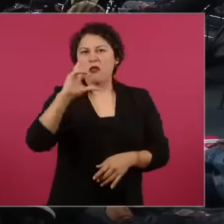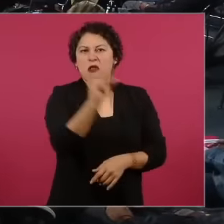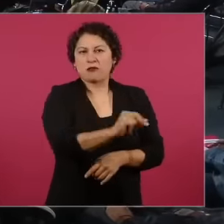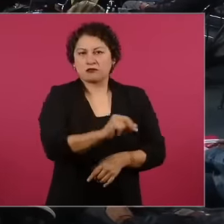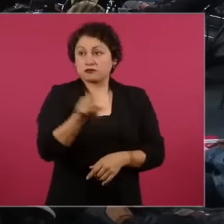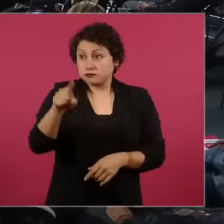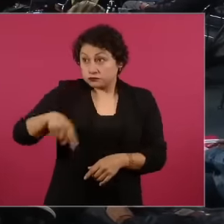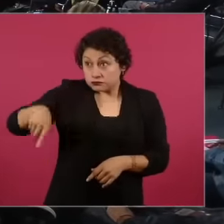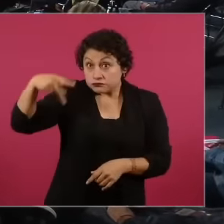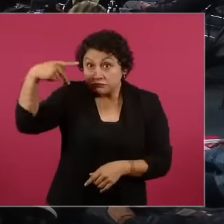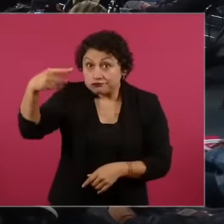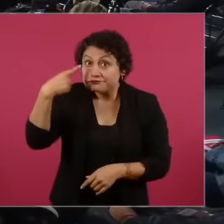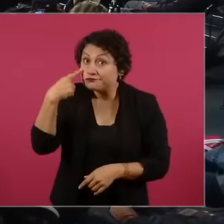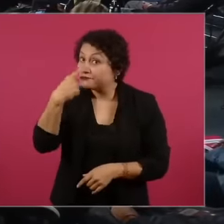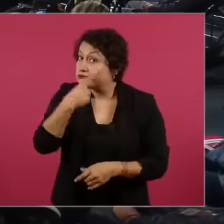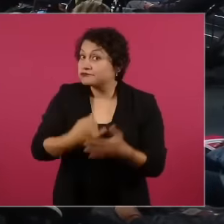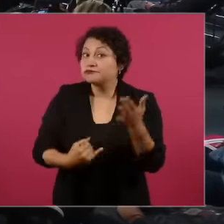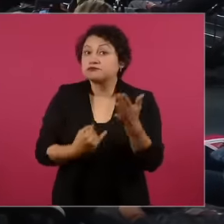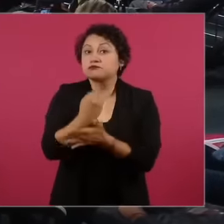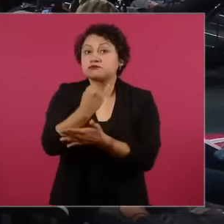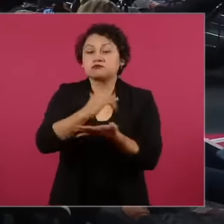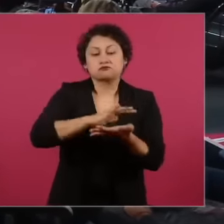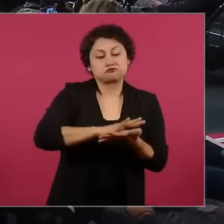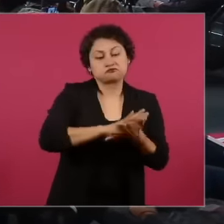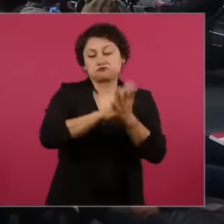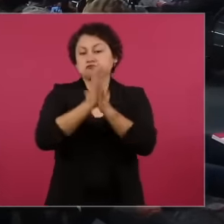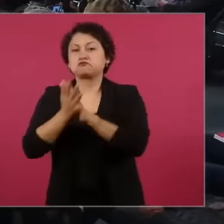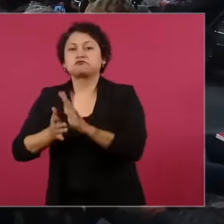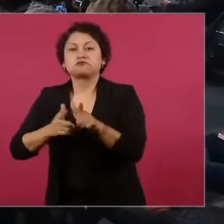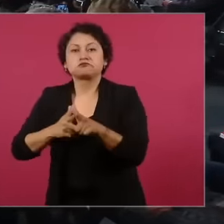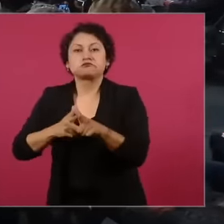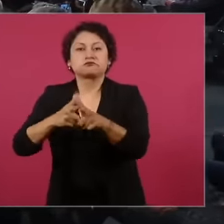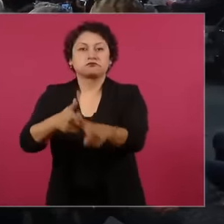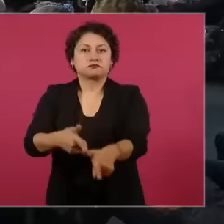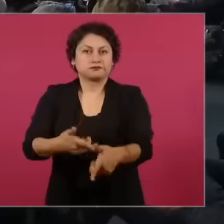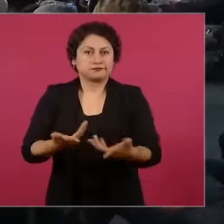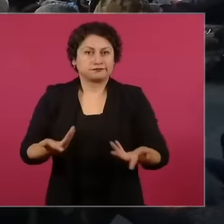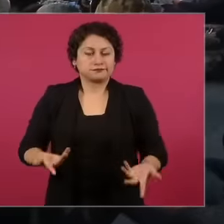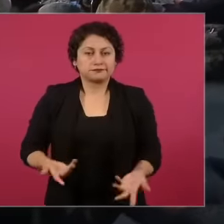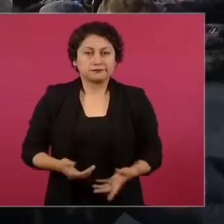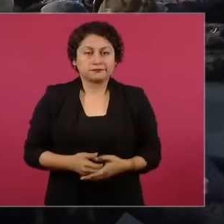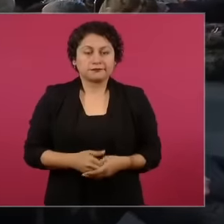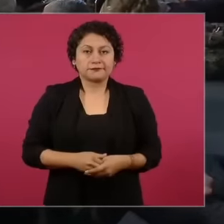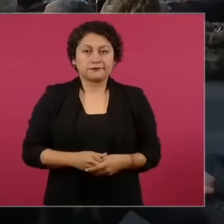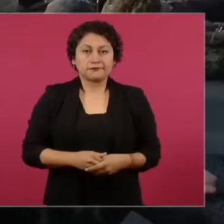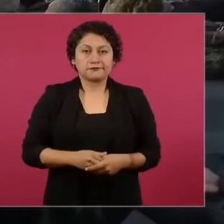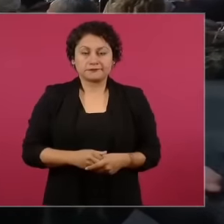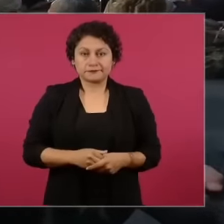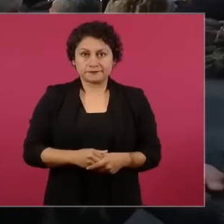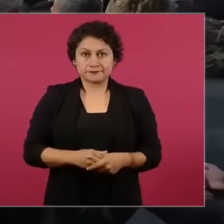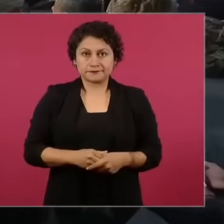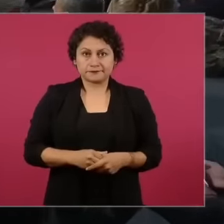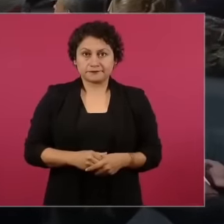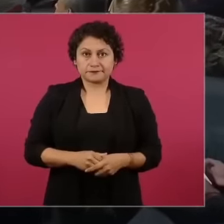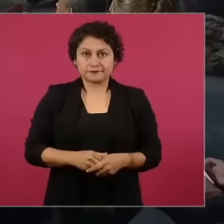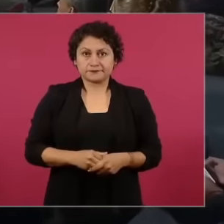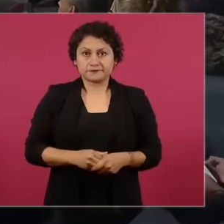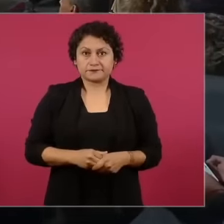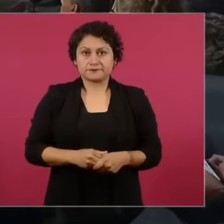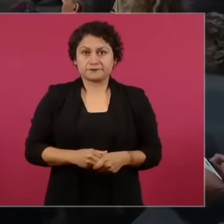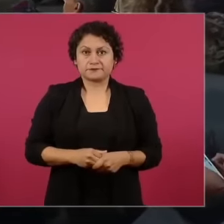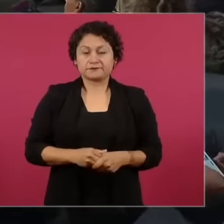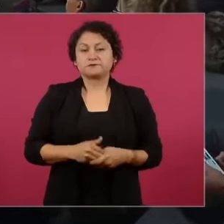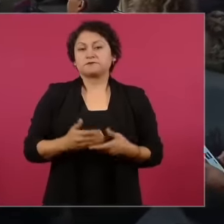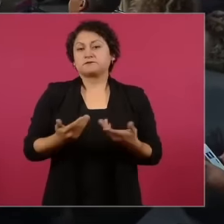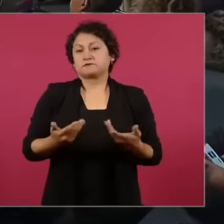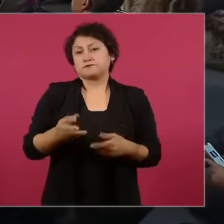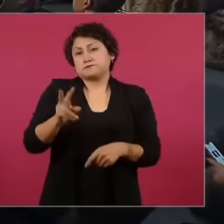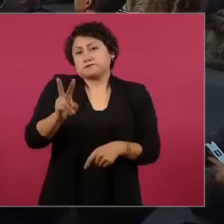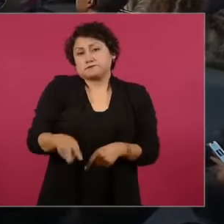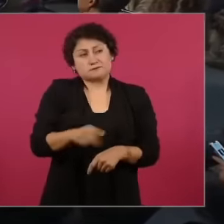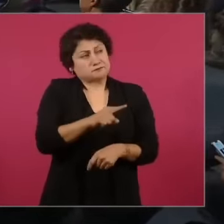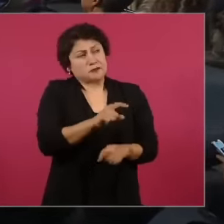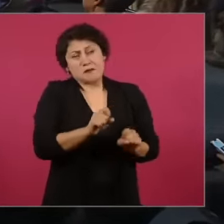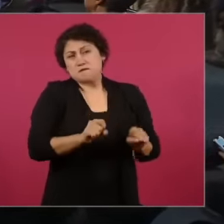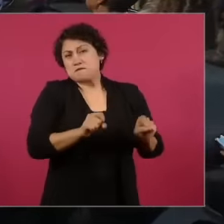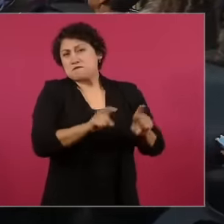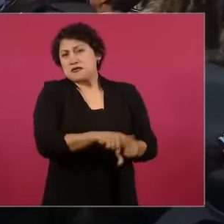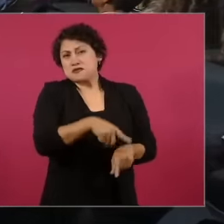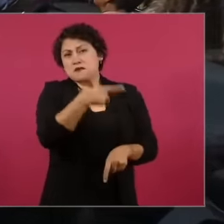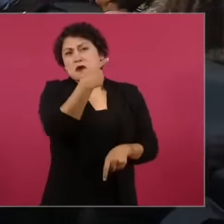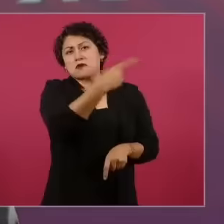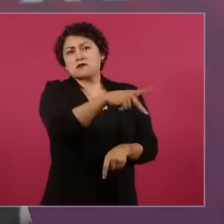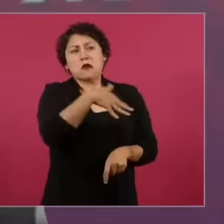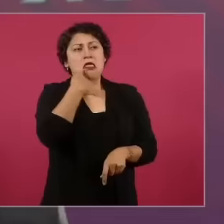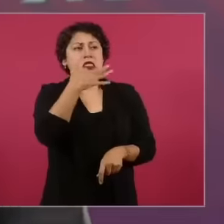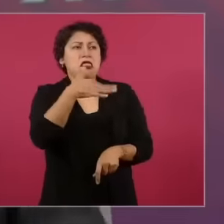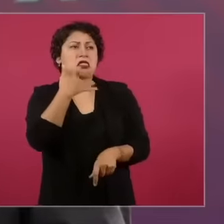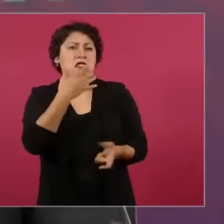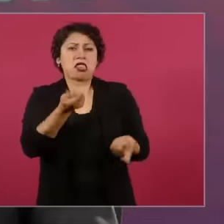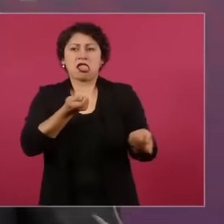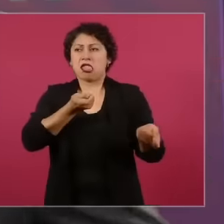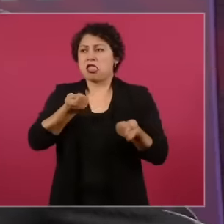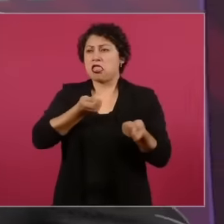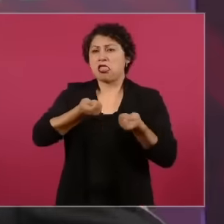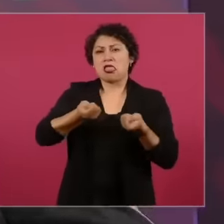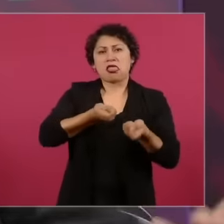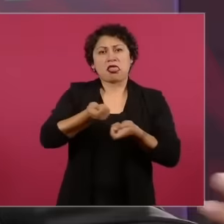country and their conventional means did not work for them their famous radio